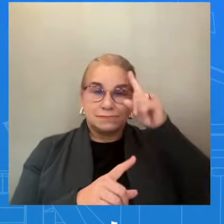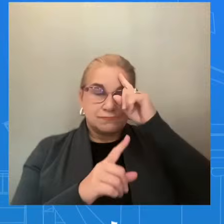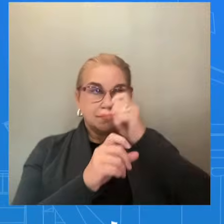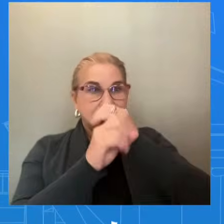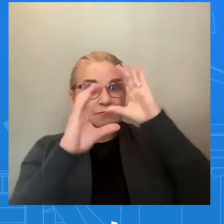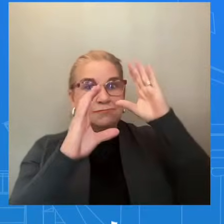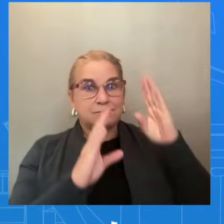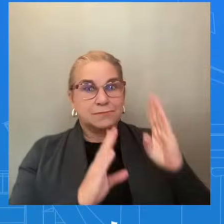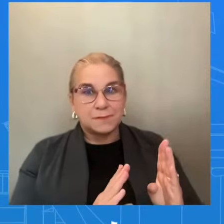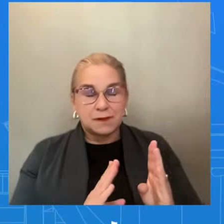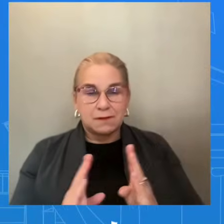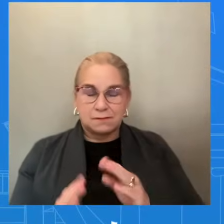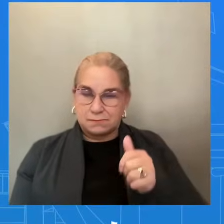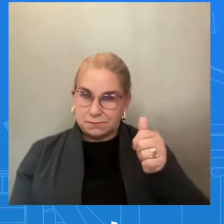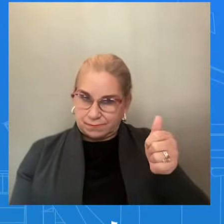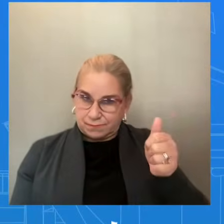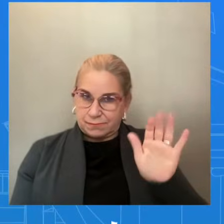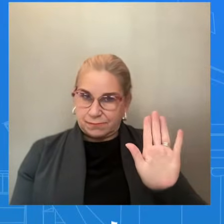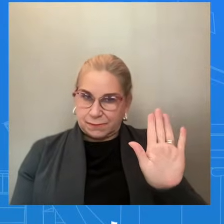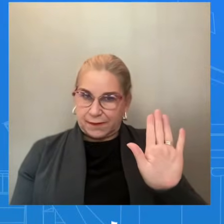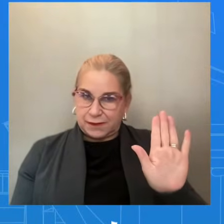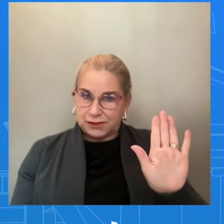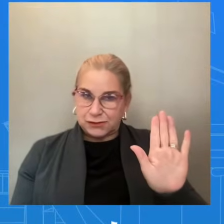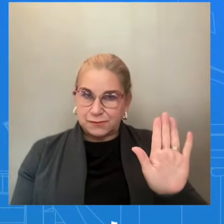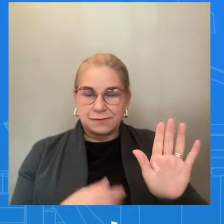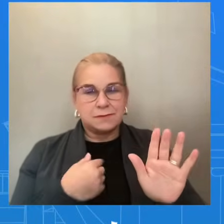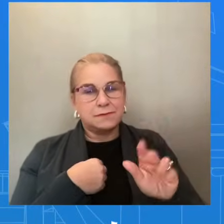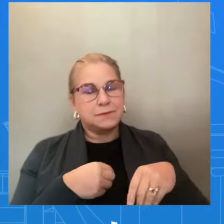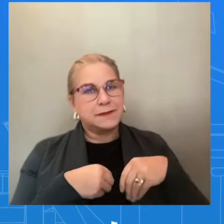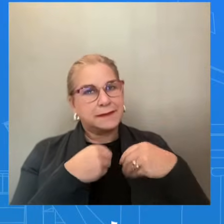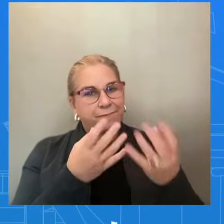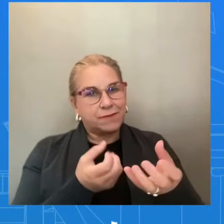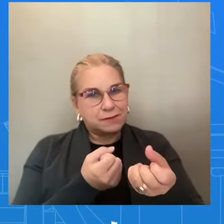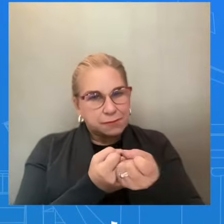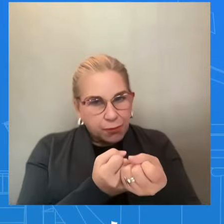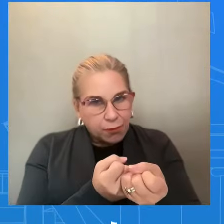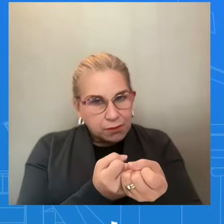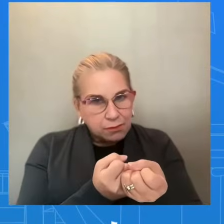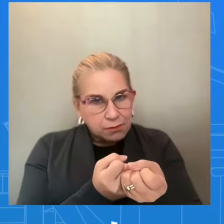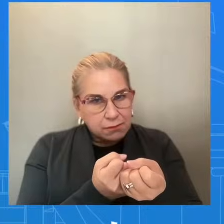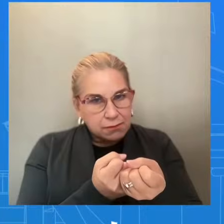is show our support for the Ukrainians on the battlefield as they continue to beat back Russia’s aggression.